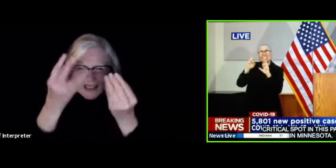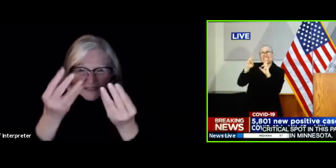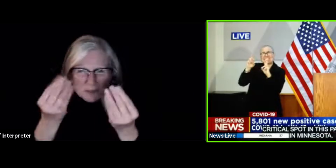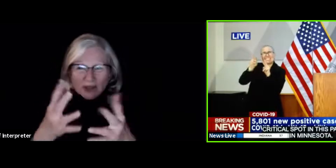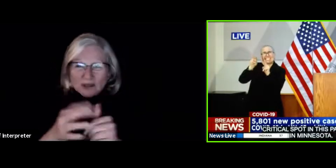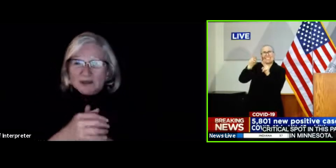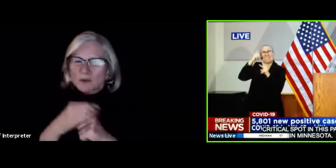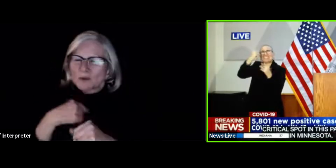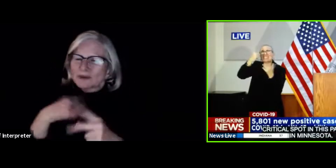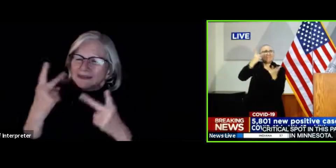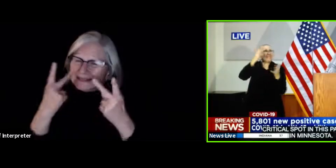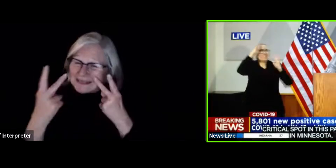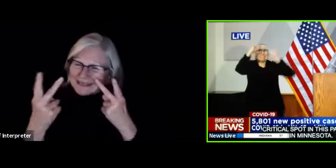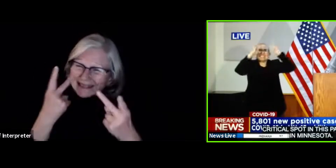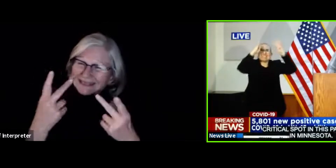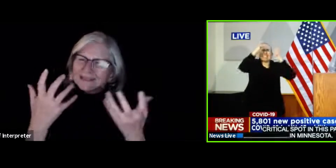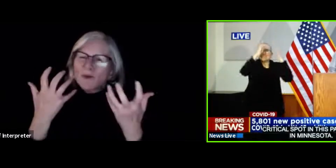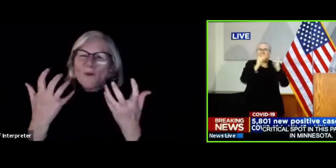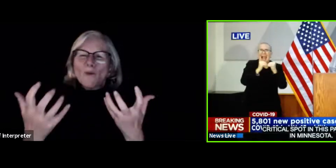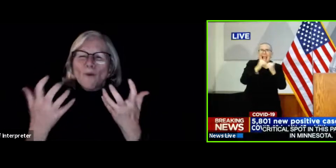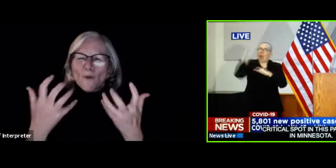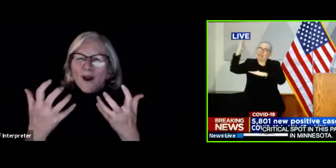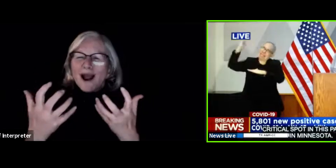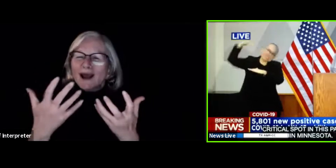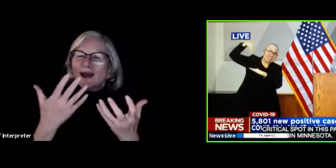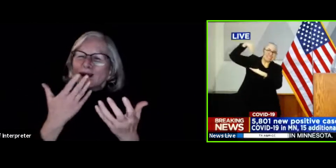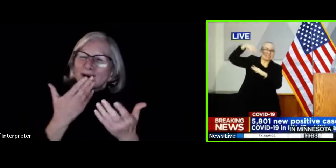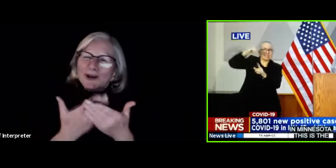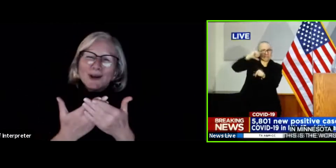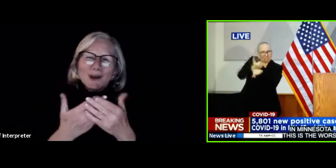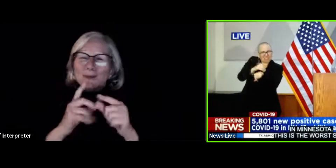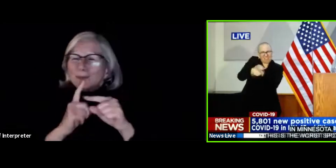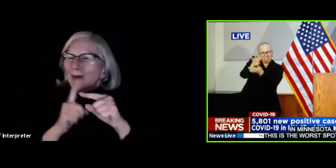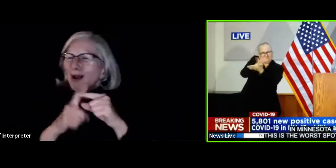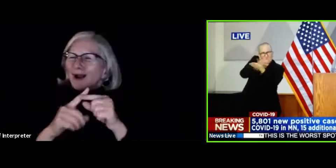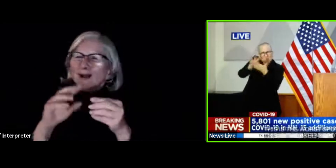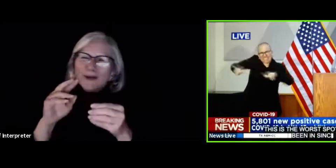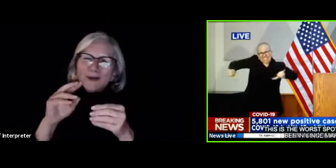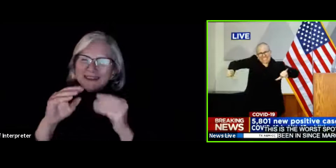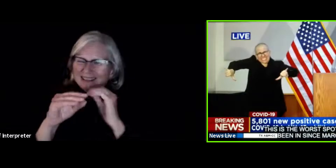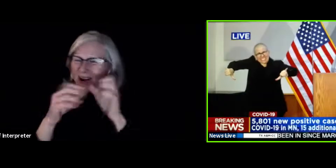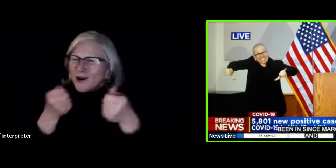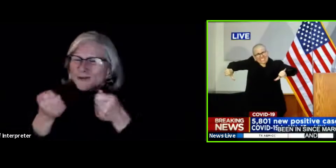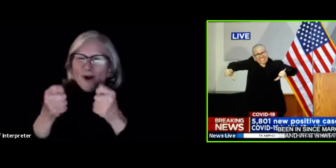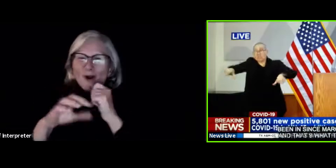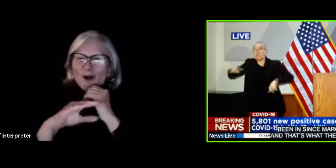THAT THE FOUR-WEEK PAUSE THAT WE'RE IN NOW WILL HAVE A SUSTAINABLE IMPACT ON THESE NUMBERS BUT ONLY